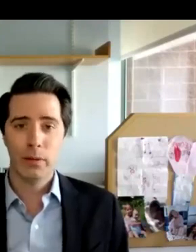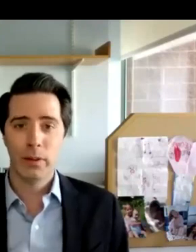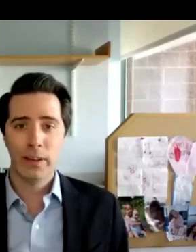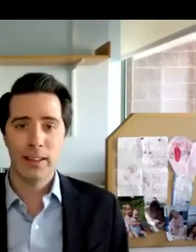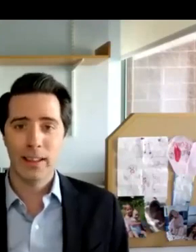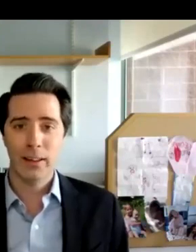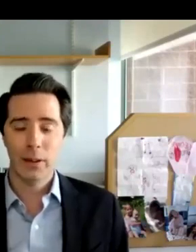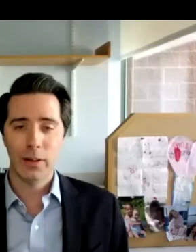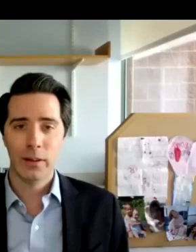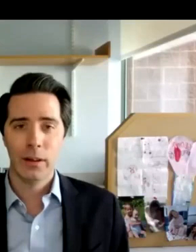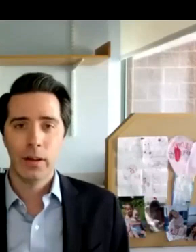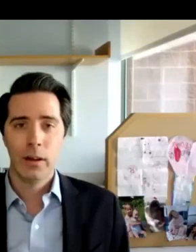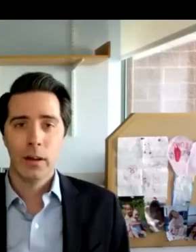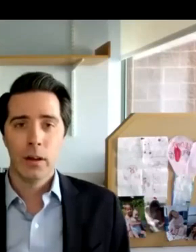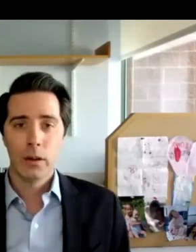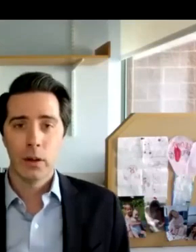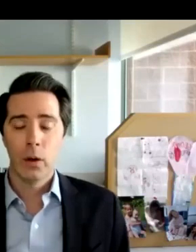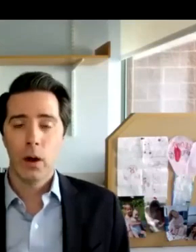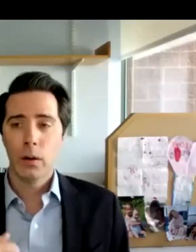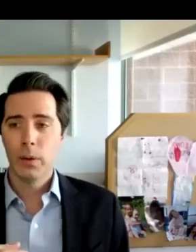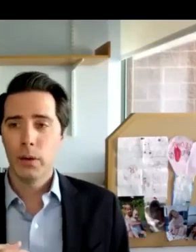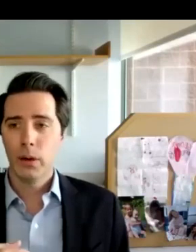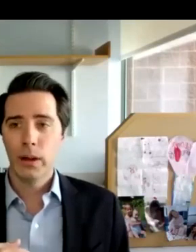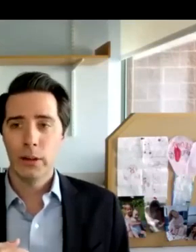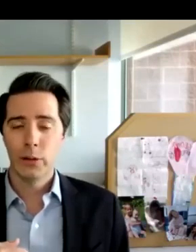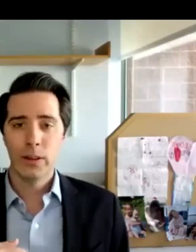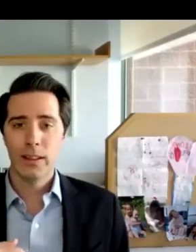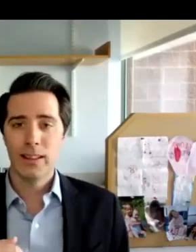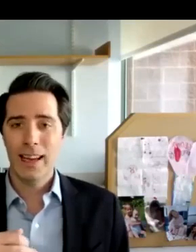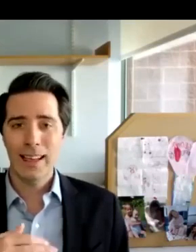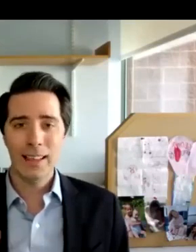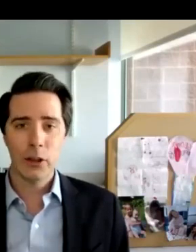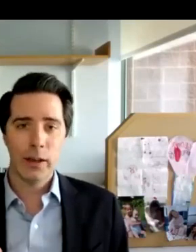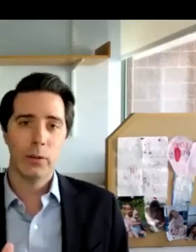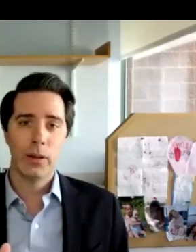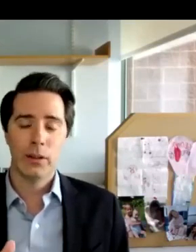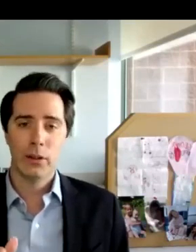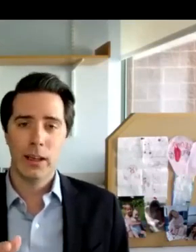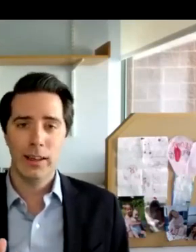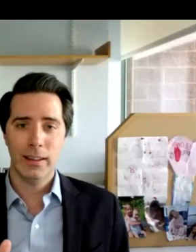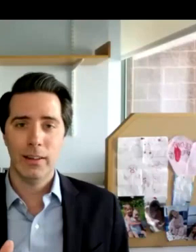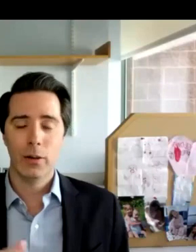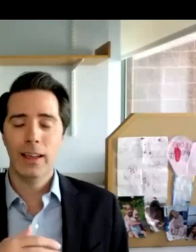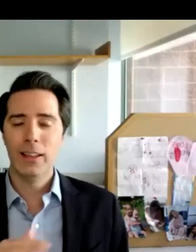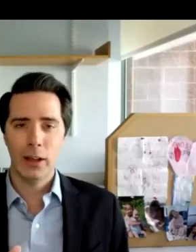for valgan cyclovir so our protocol at Children's is that